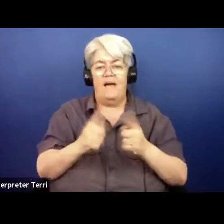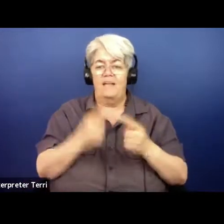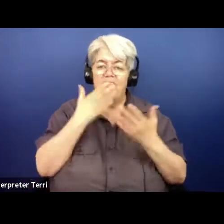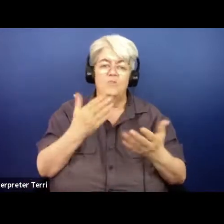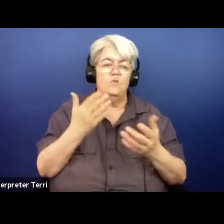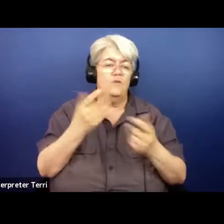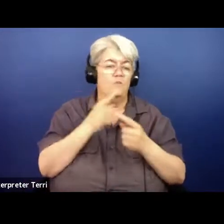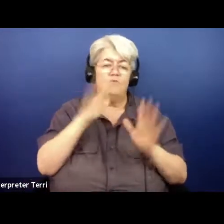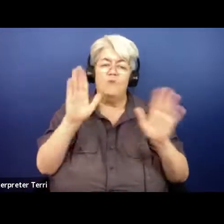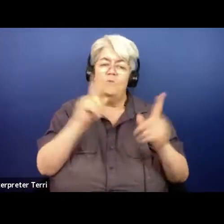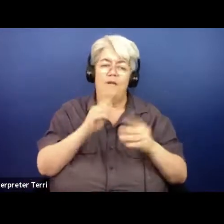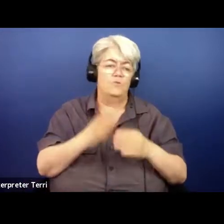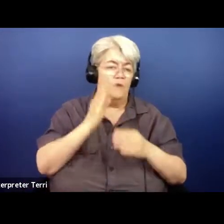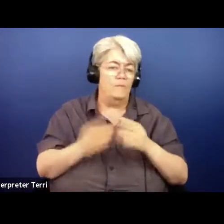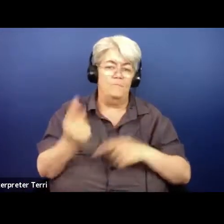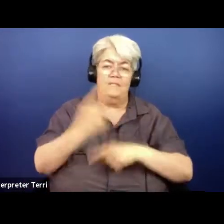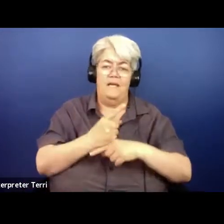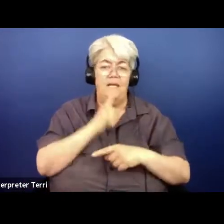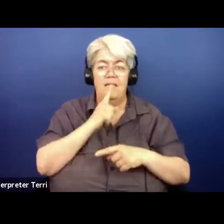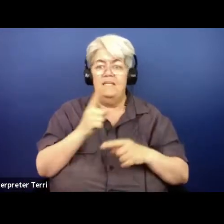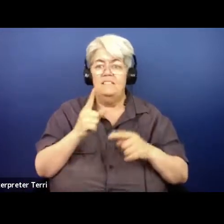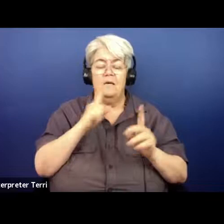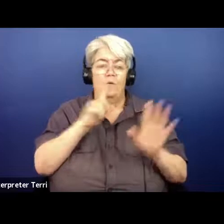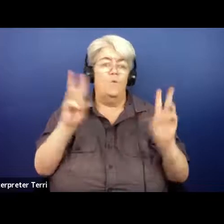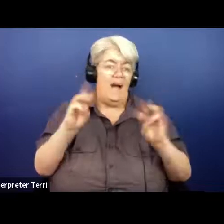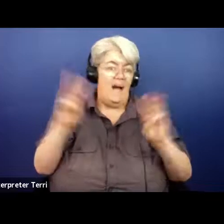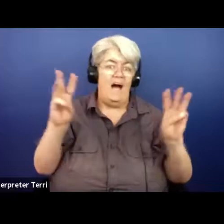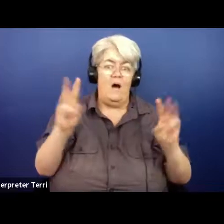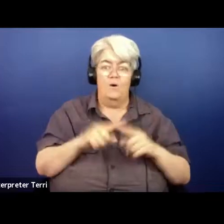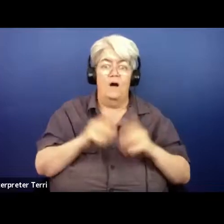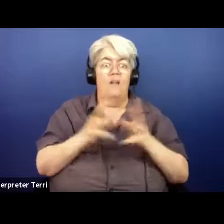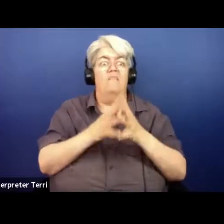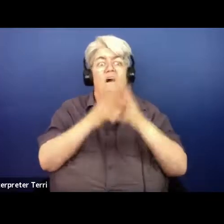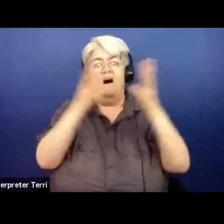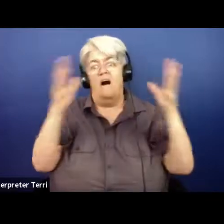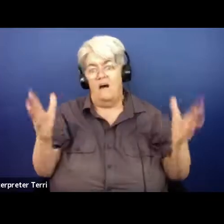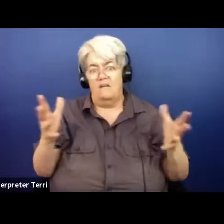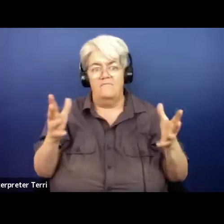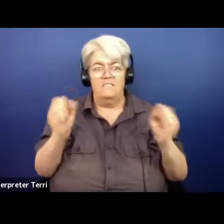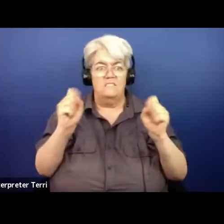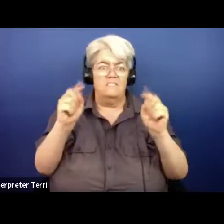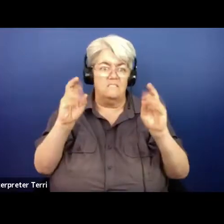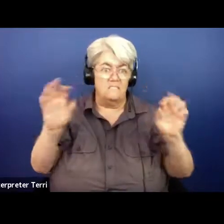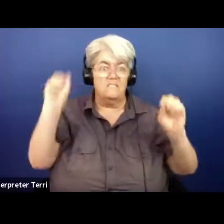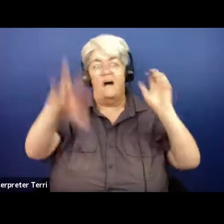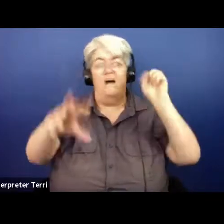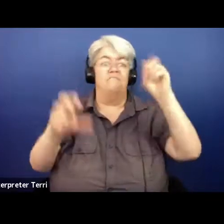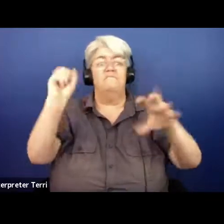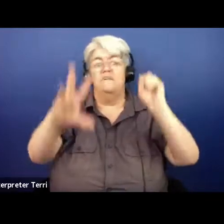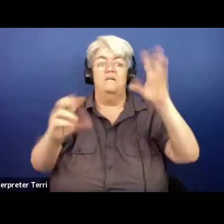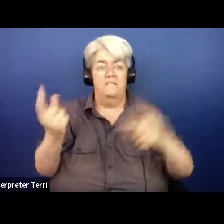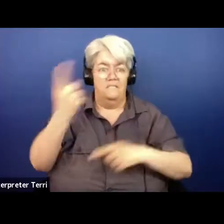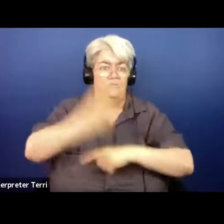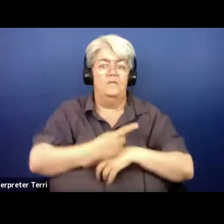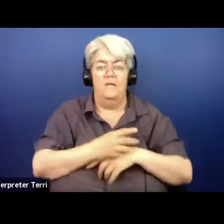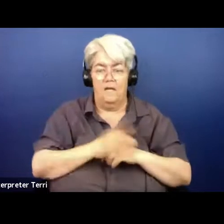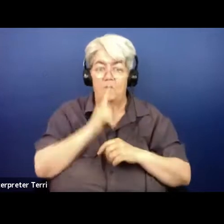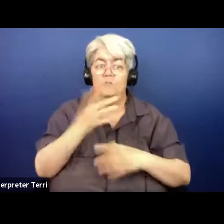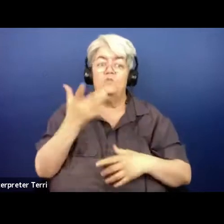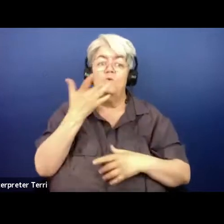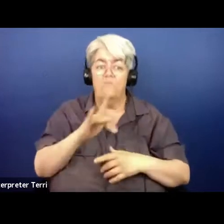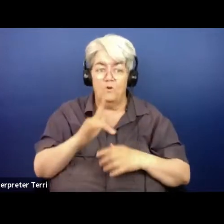day. It's been -- wow. Just a lot of stuff today. We're very fortunate to have the speakers